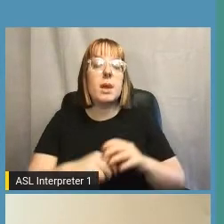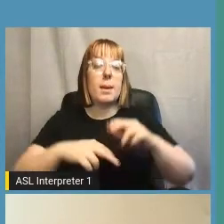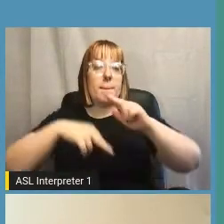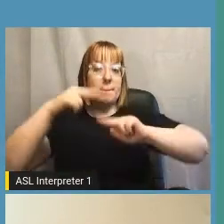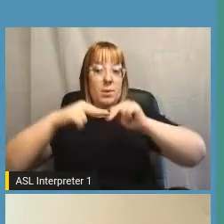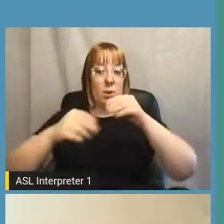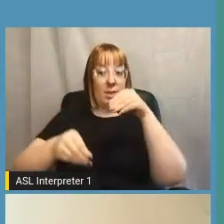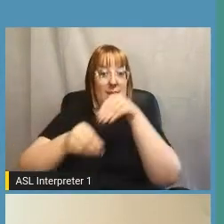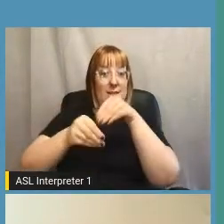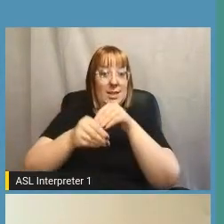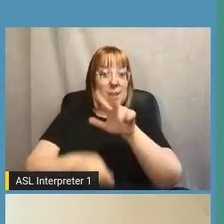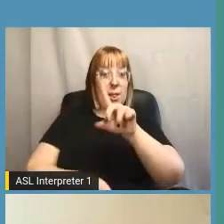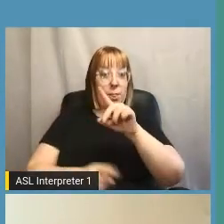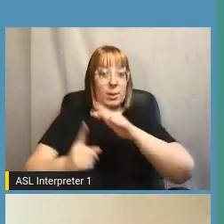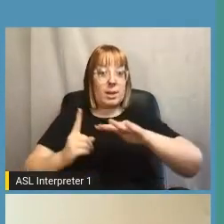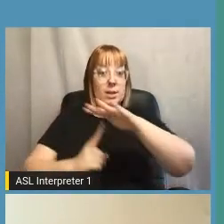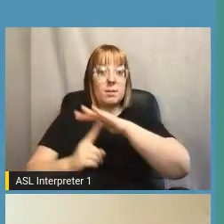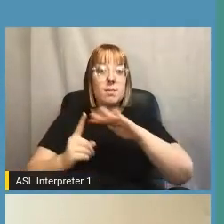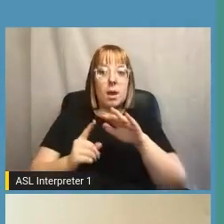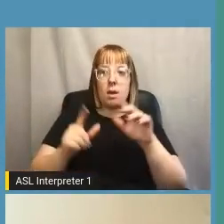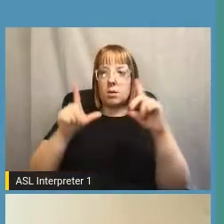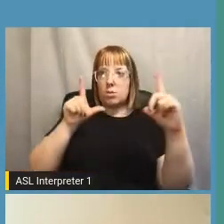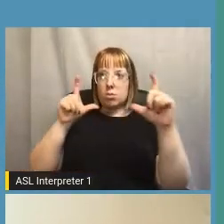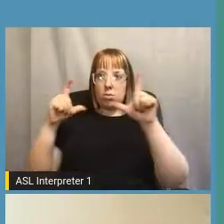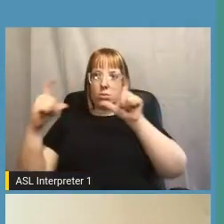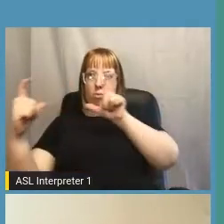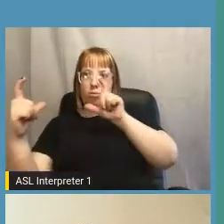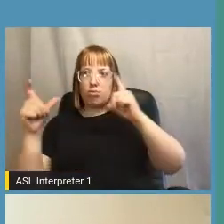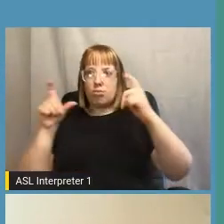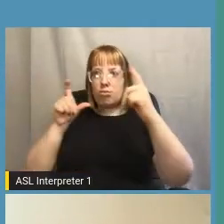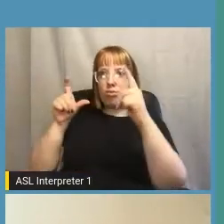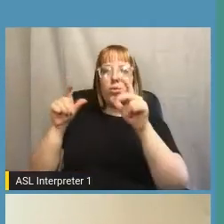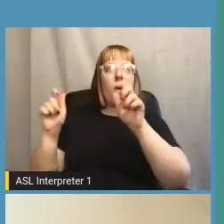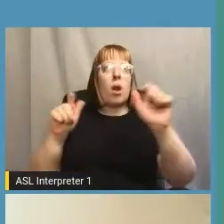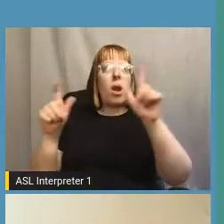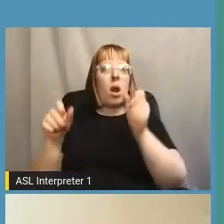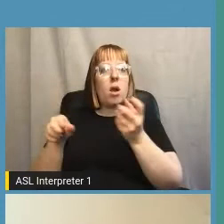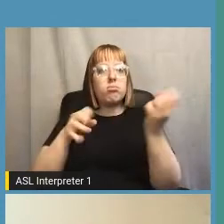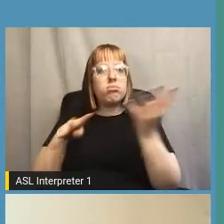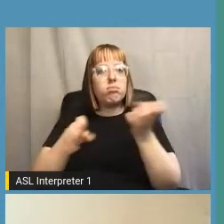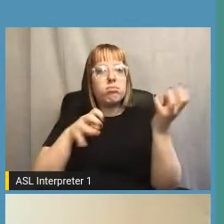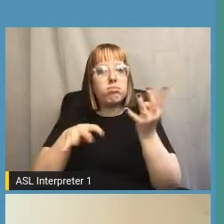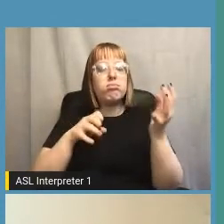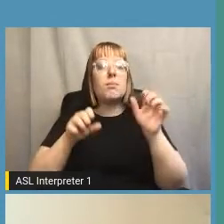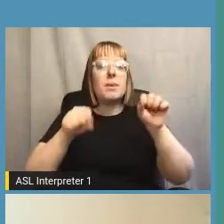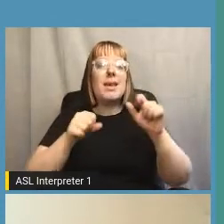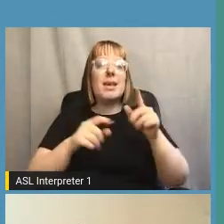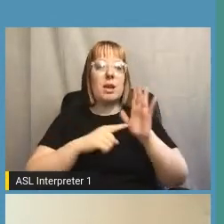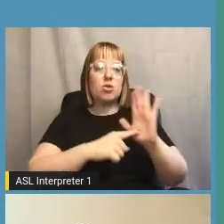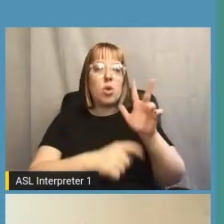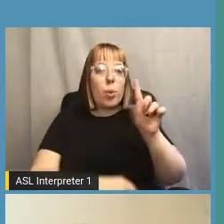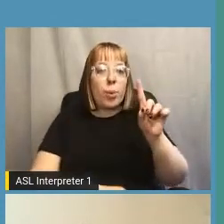by using multiple images in the round on 360 to create a virtual 3d experience you can walk around